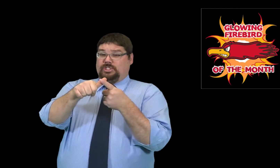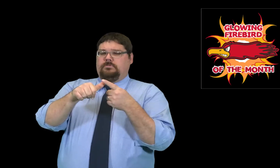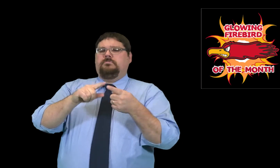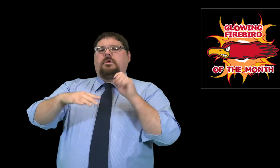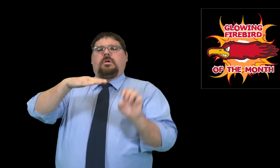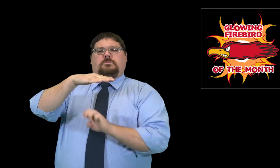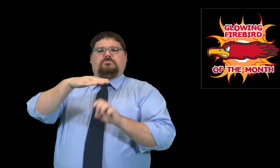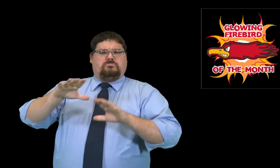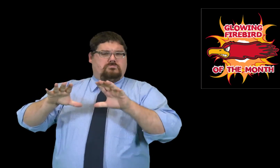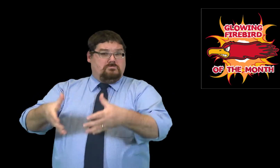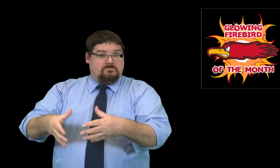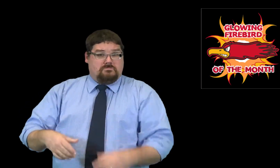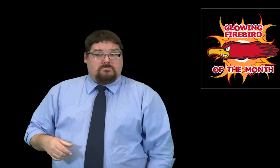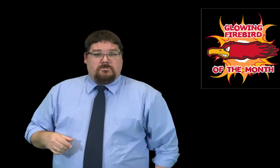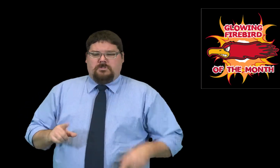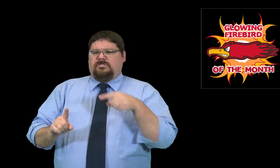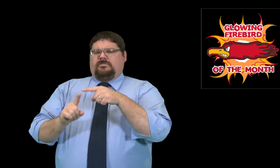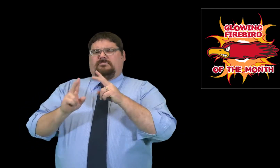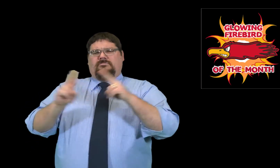The first student is from our elementary school.